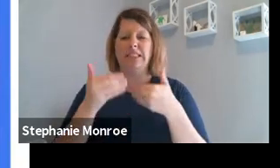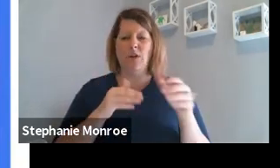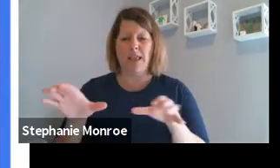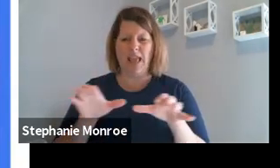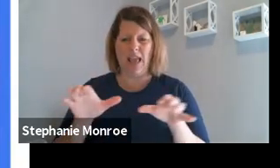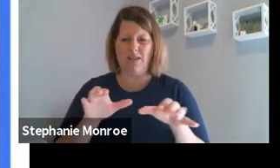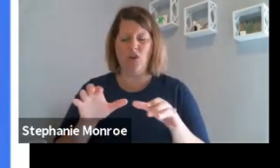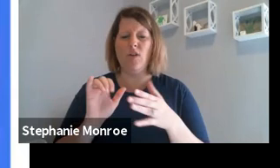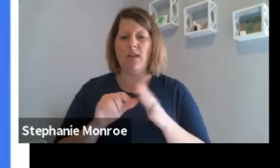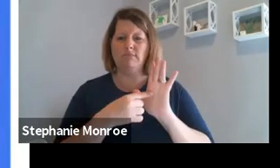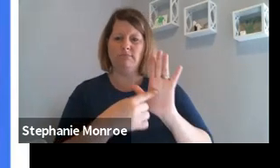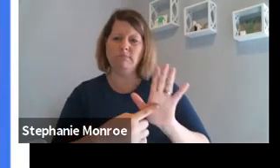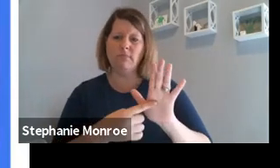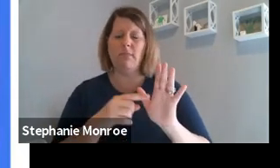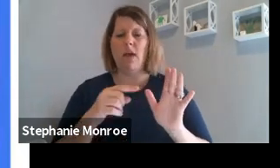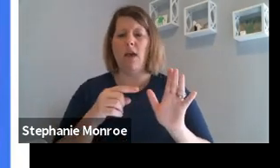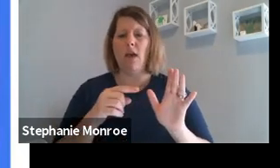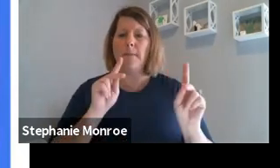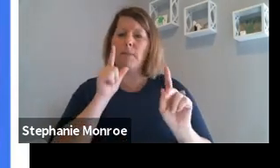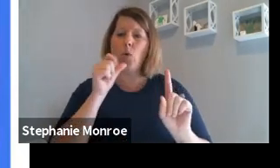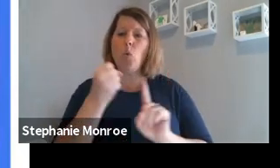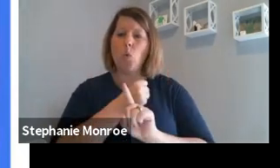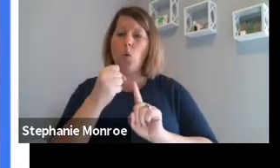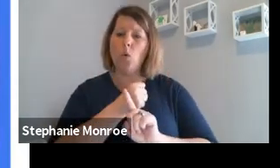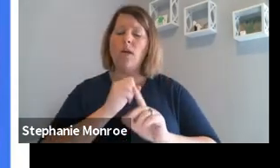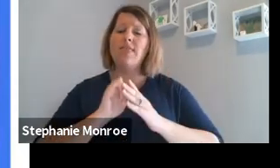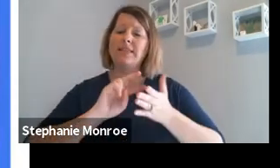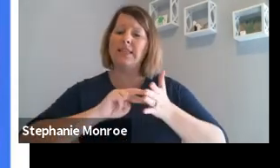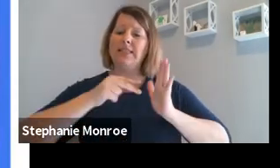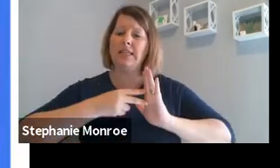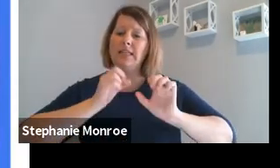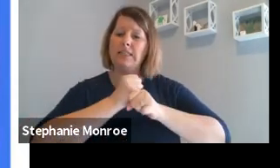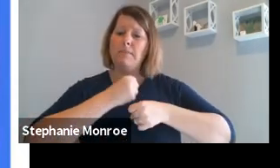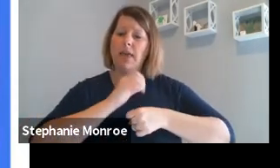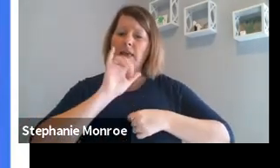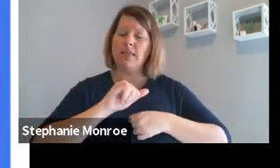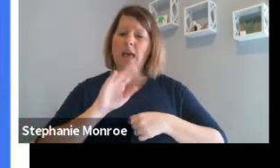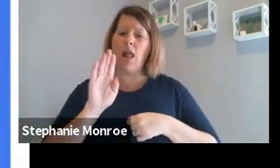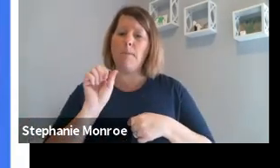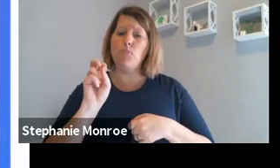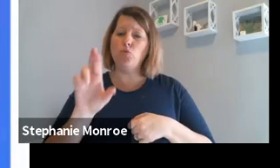which is intended to make the batterer look as a superior type of individual.